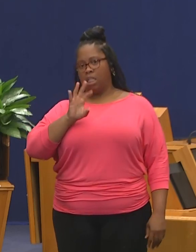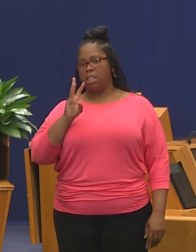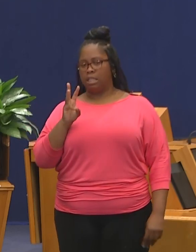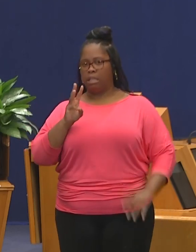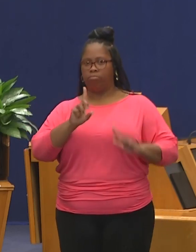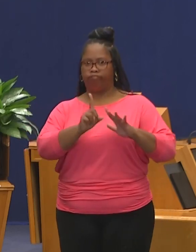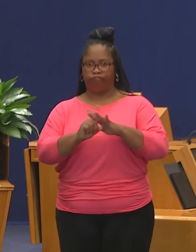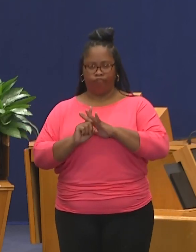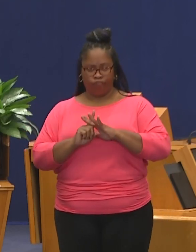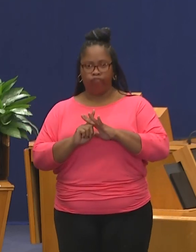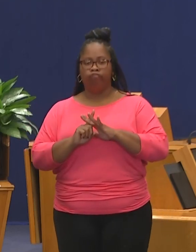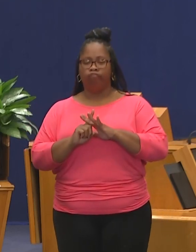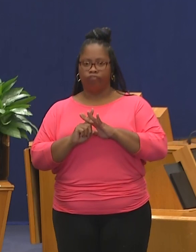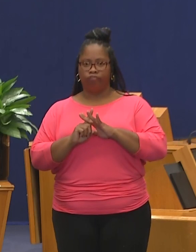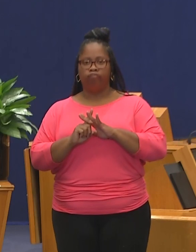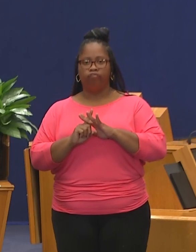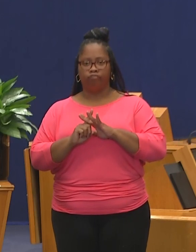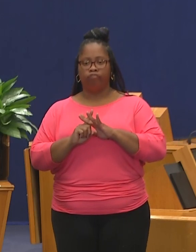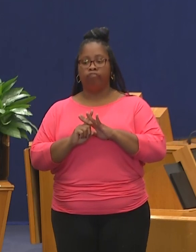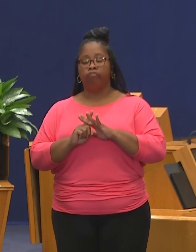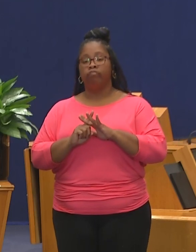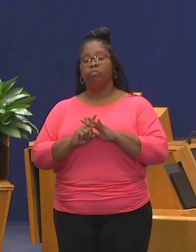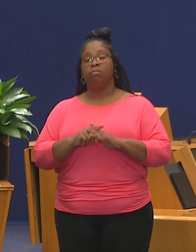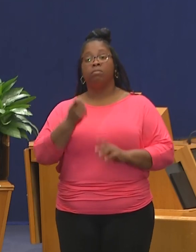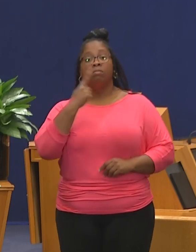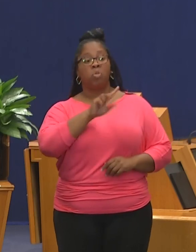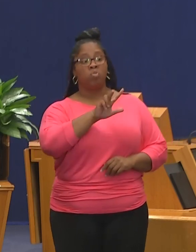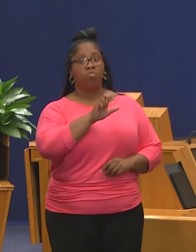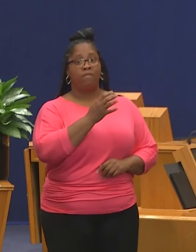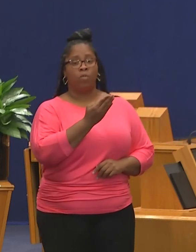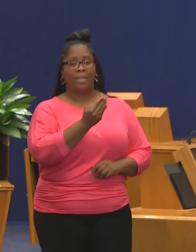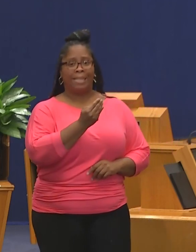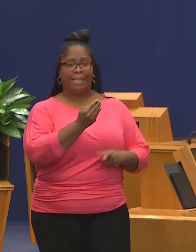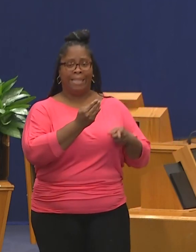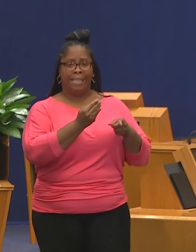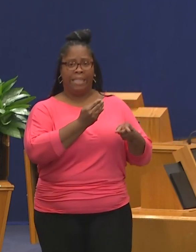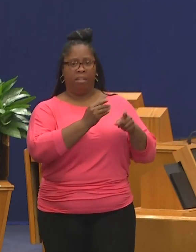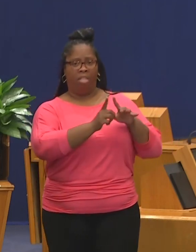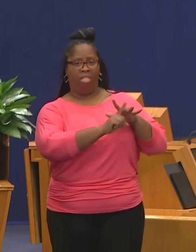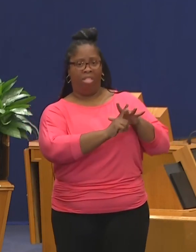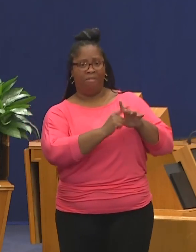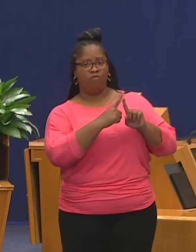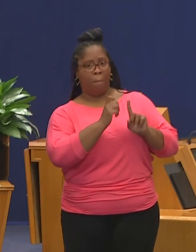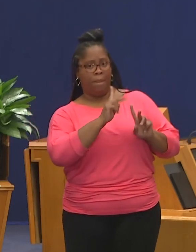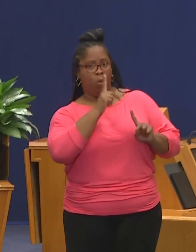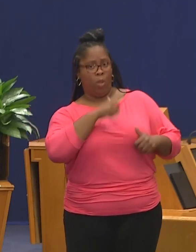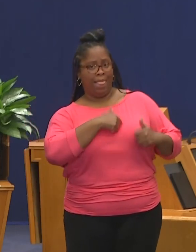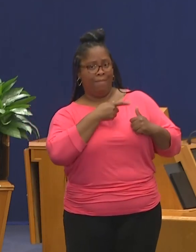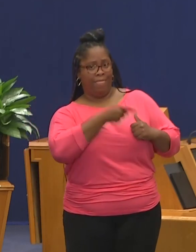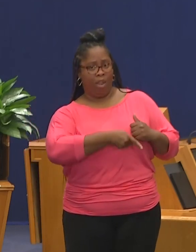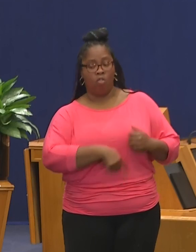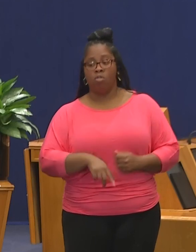SETTINGS IS 596.